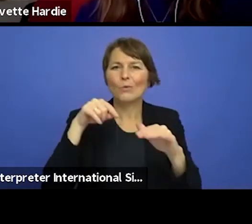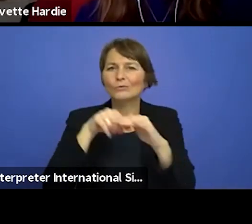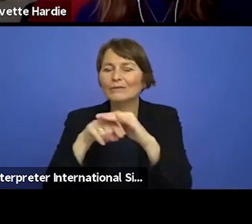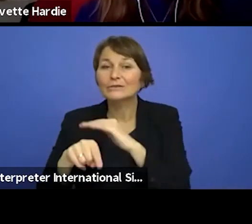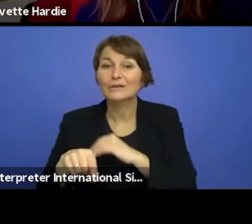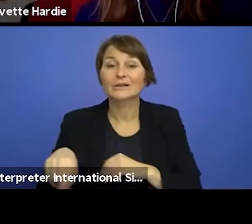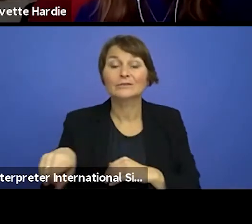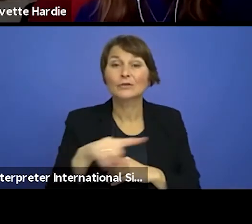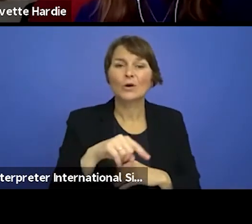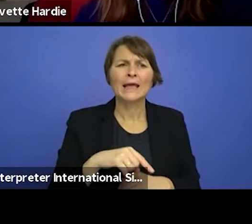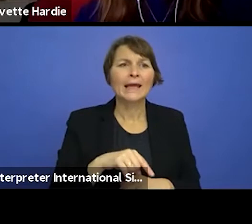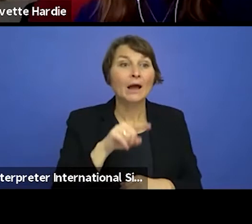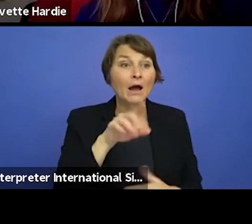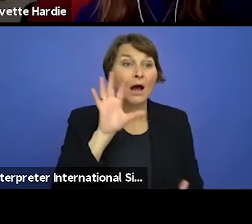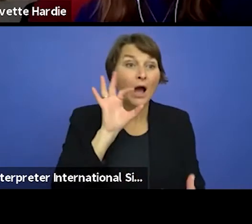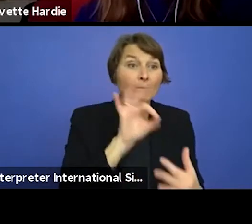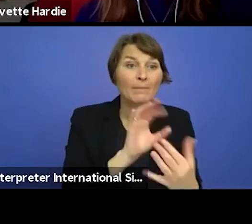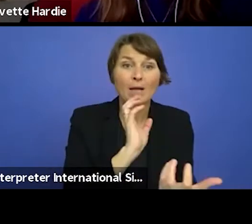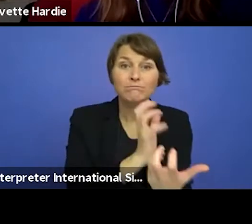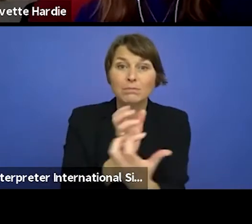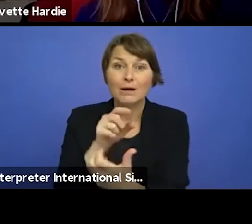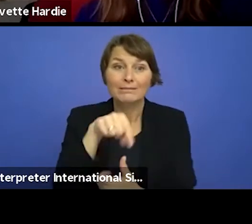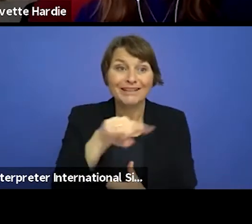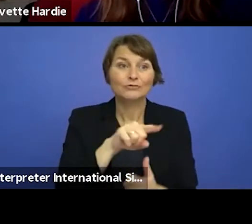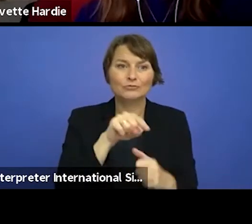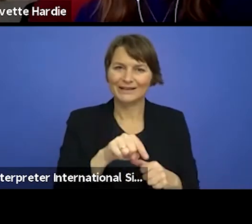the communities that are living in the city like culturally you know. So you say you want like